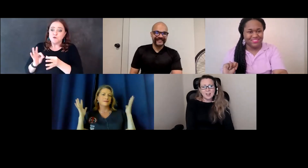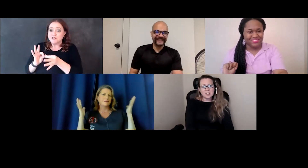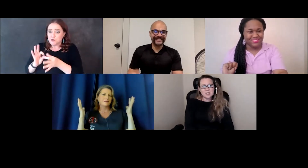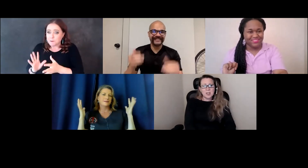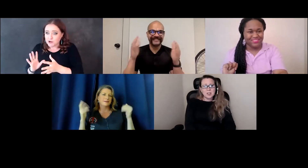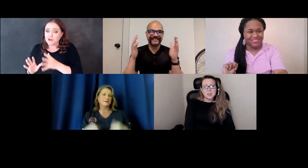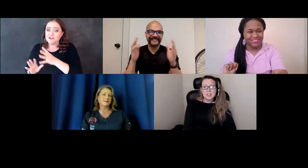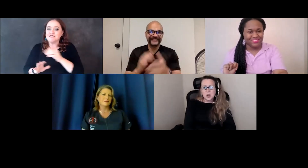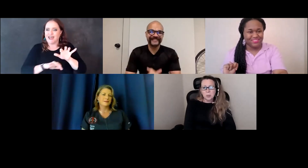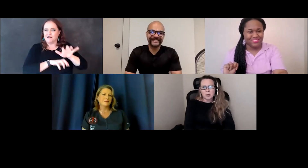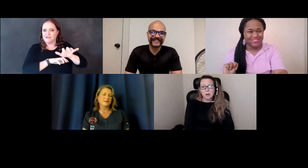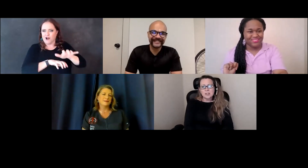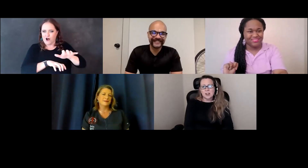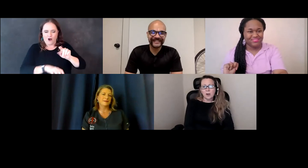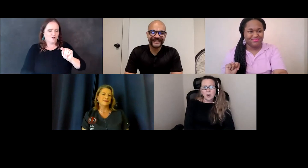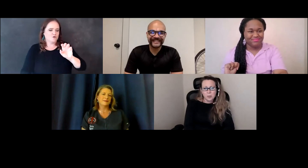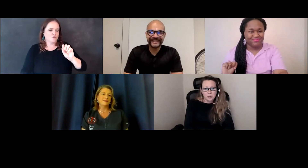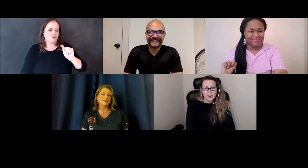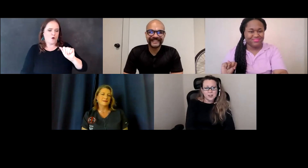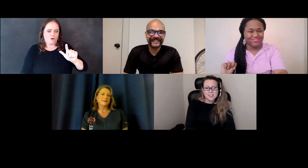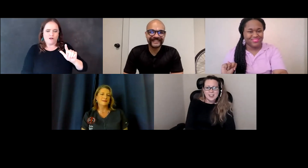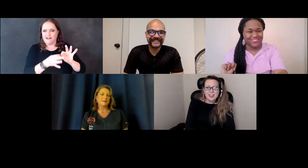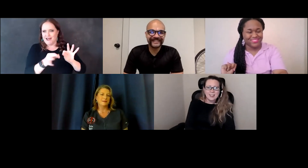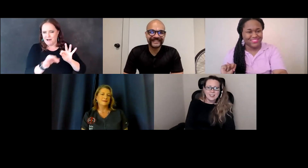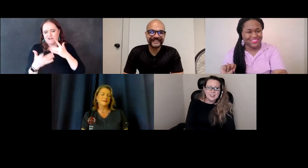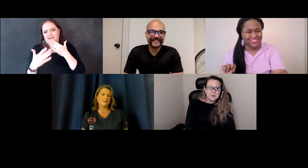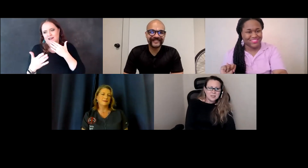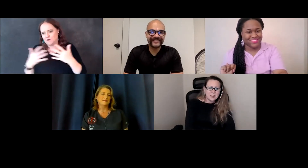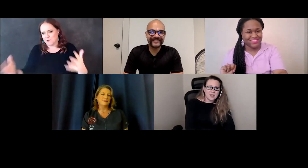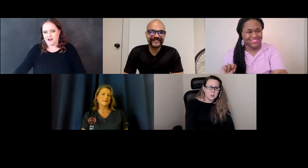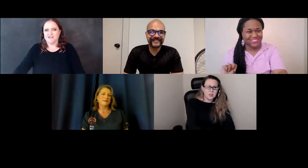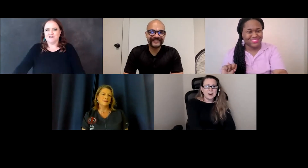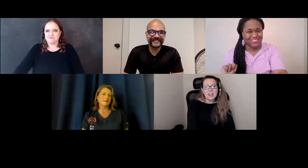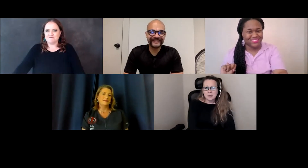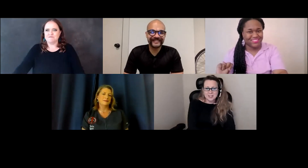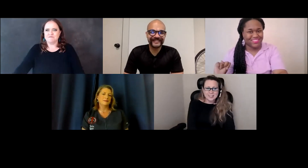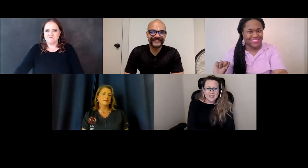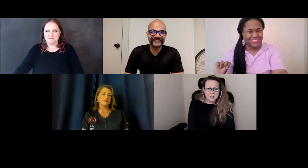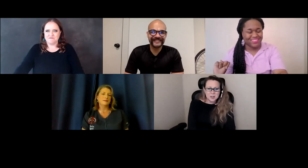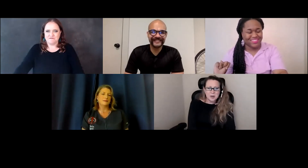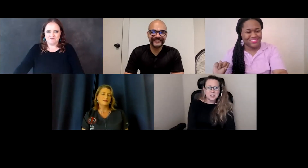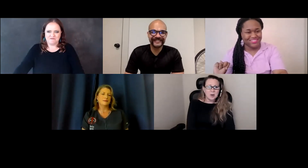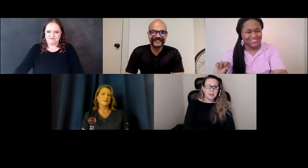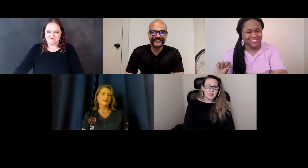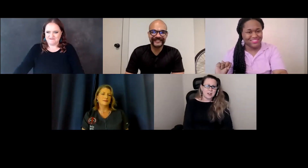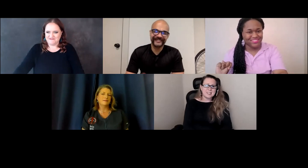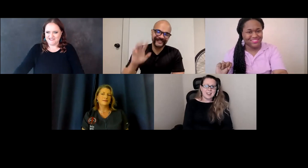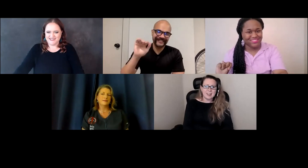And also thank you to the interpreters and our CART provider today who provided captioning. Thank you so much. You all have a great day.